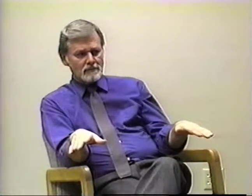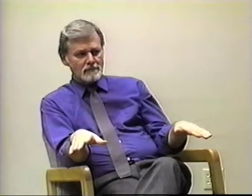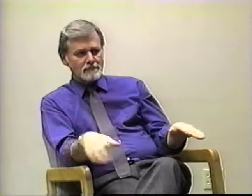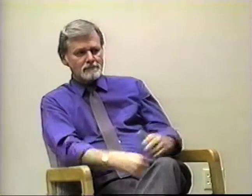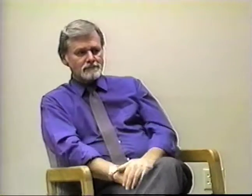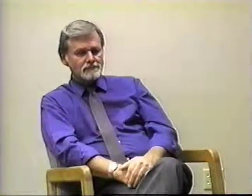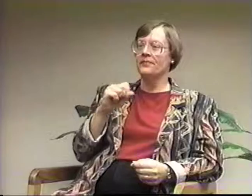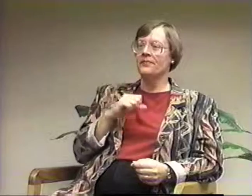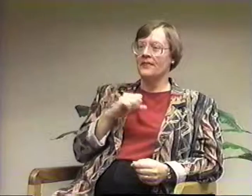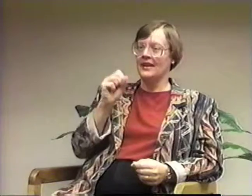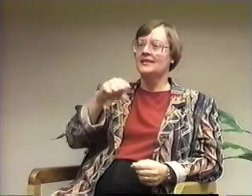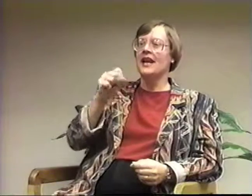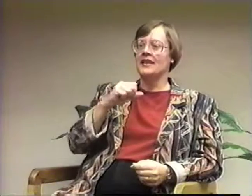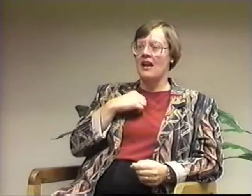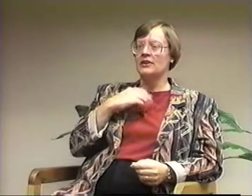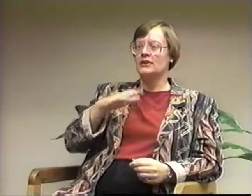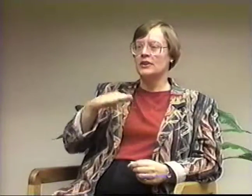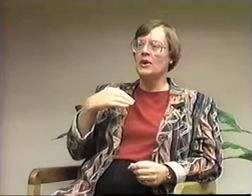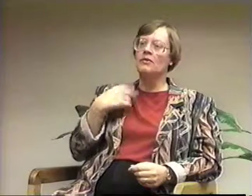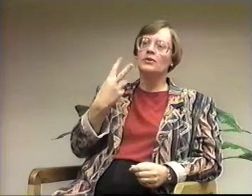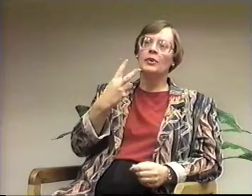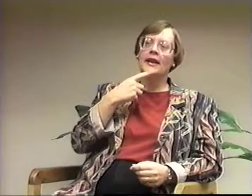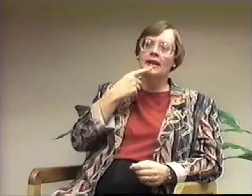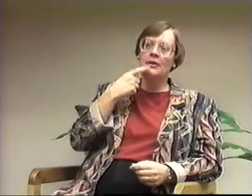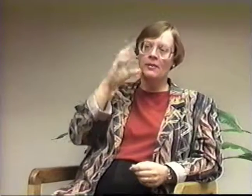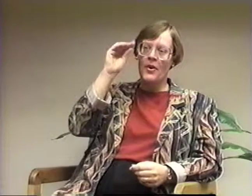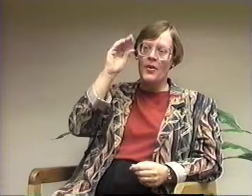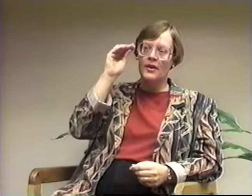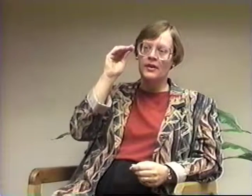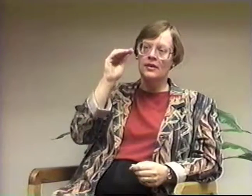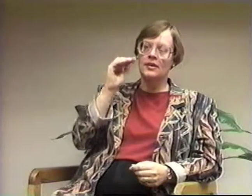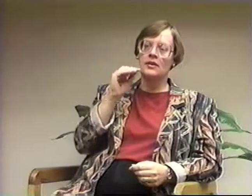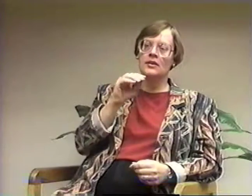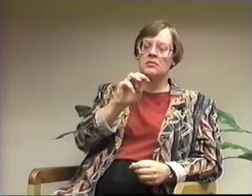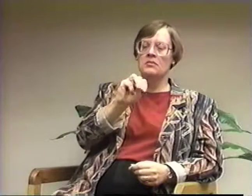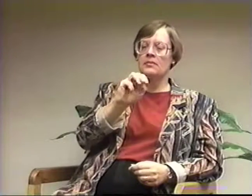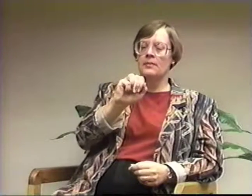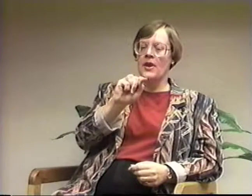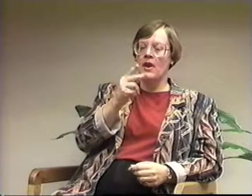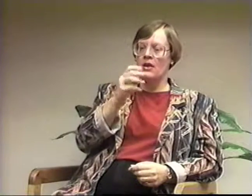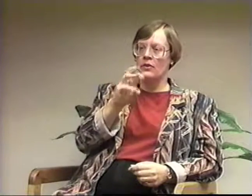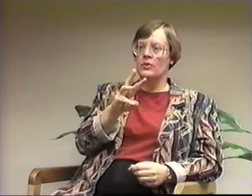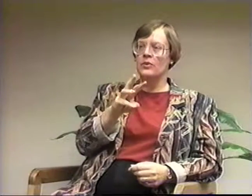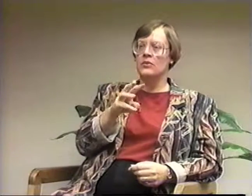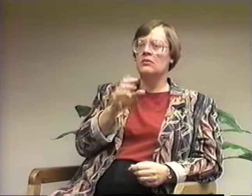You have children? Yes, I have children. Two hearing boys.